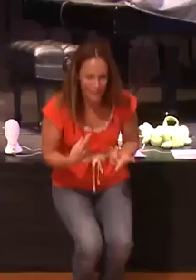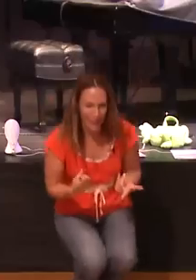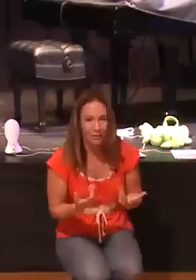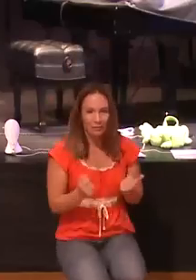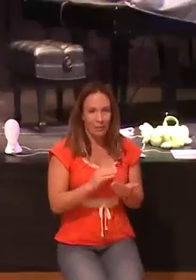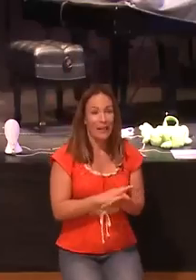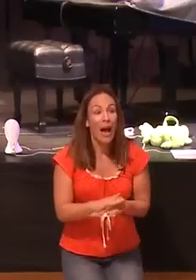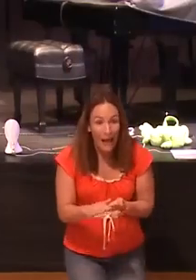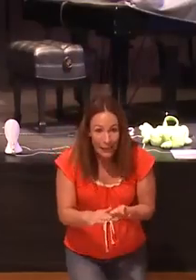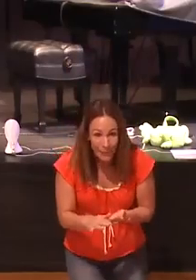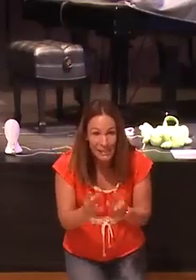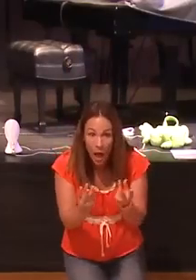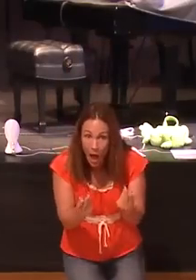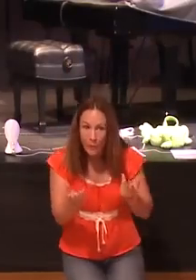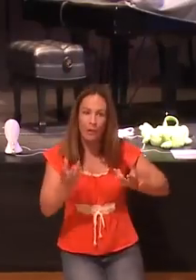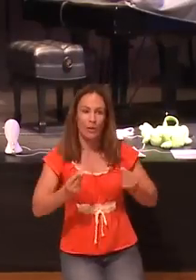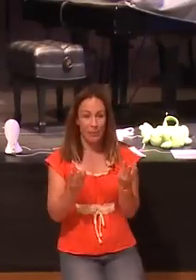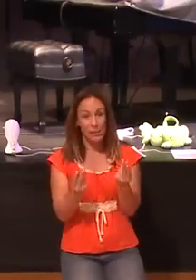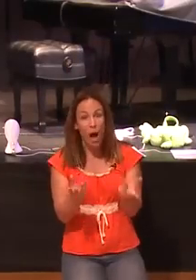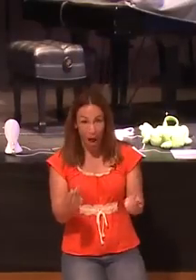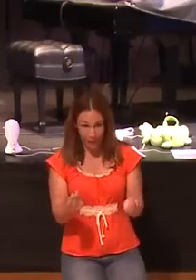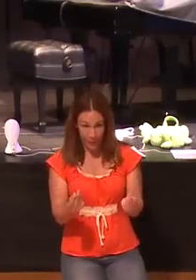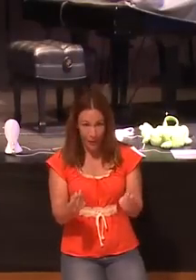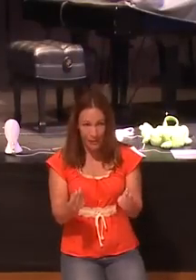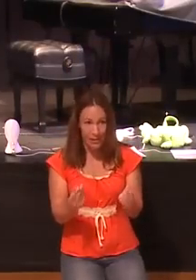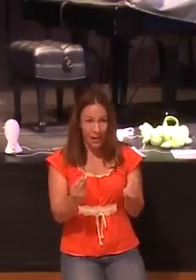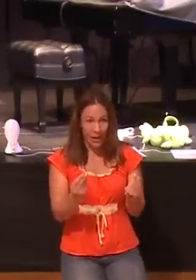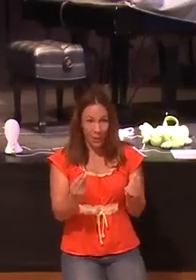saying be KIND, be SOFT. We would always say be SOFT because